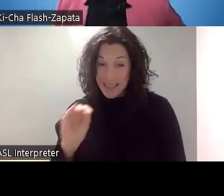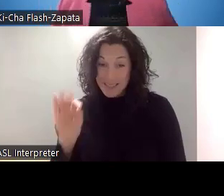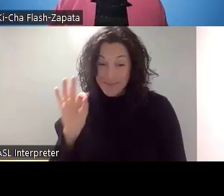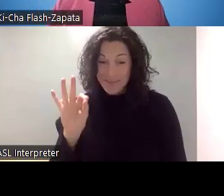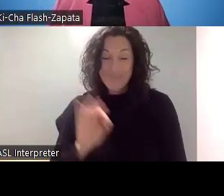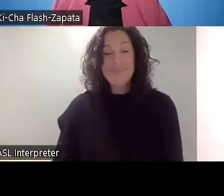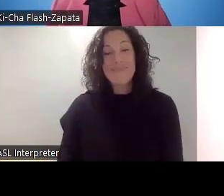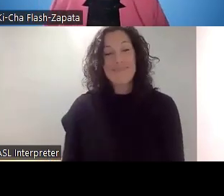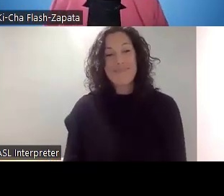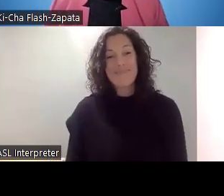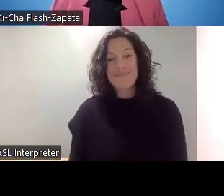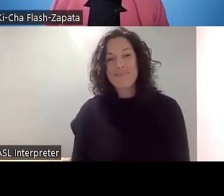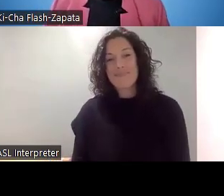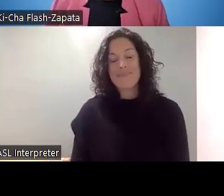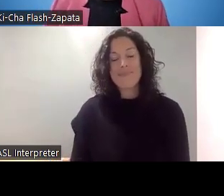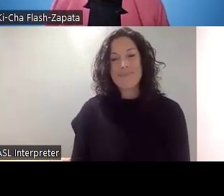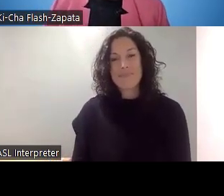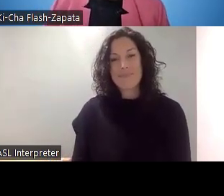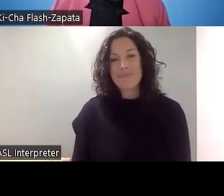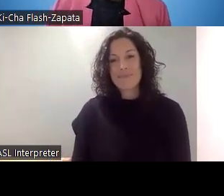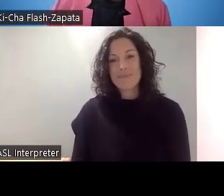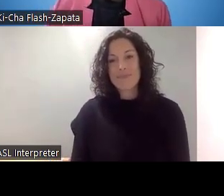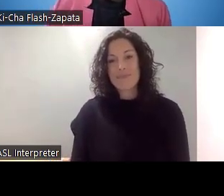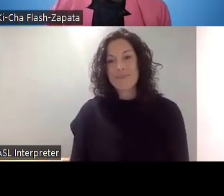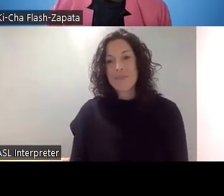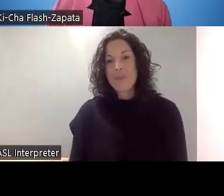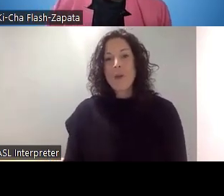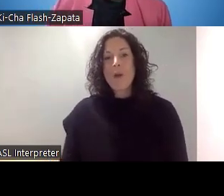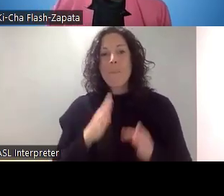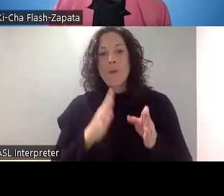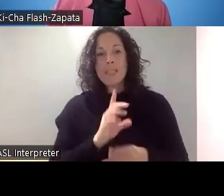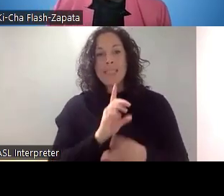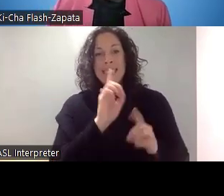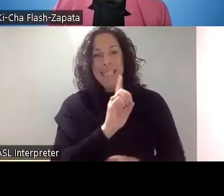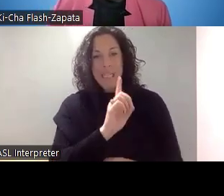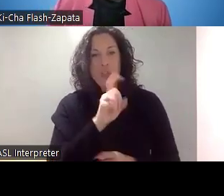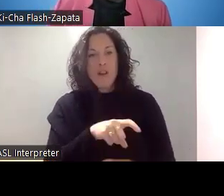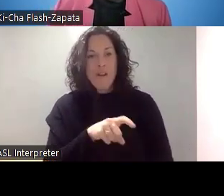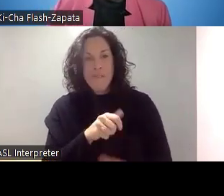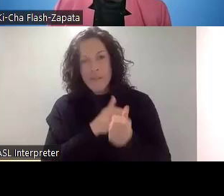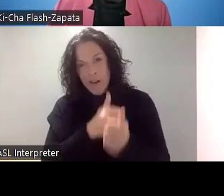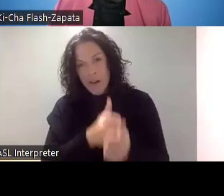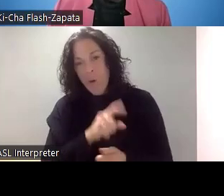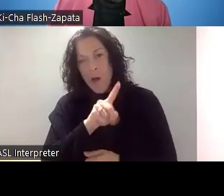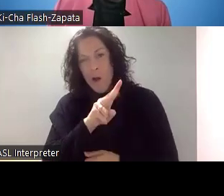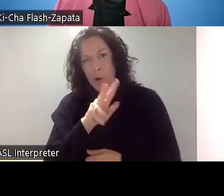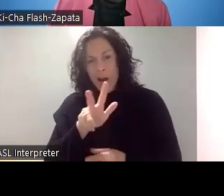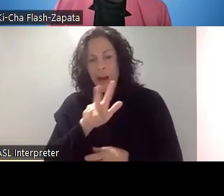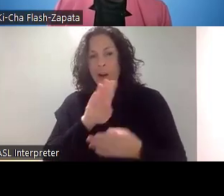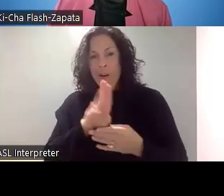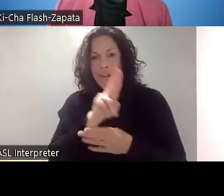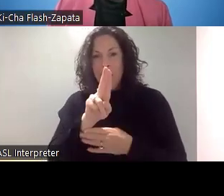All right. Person D should have abided by the university's policy and be honest and transparent